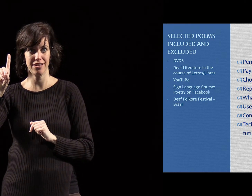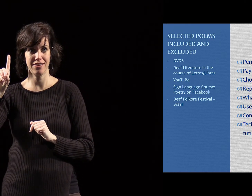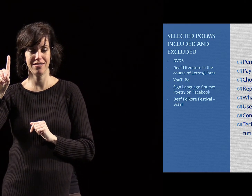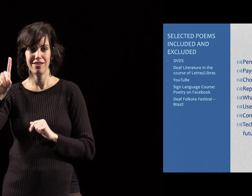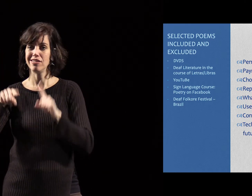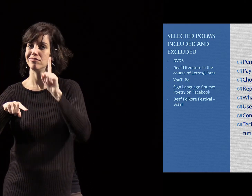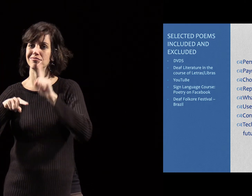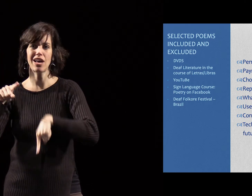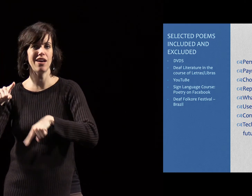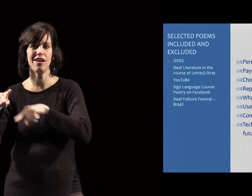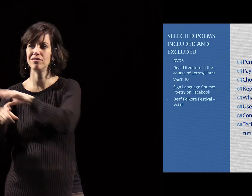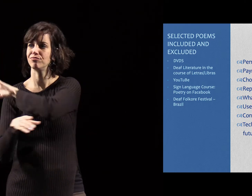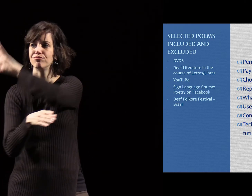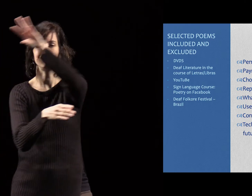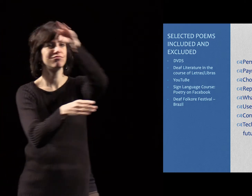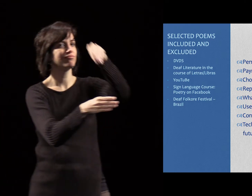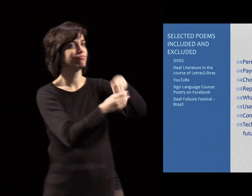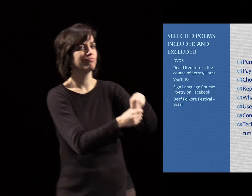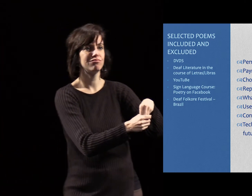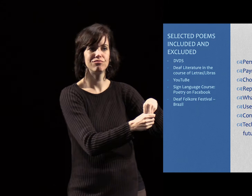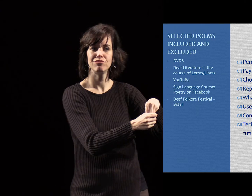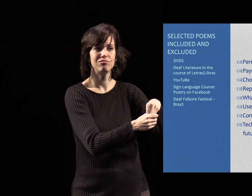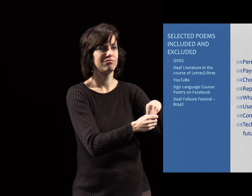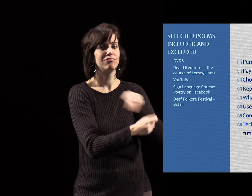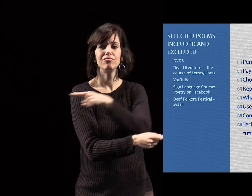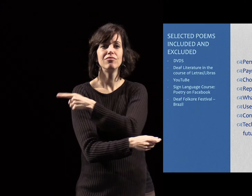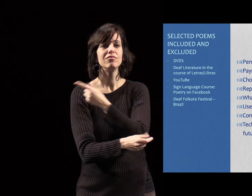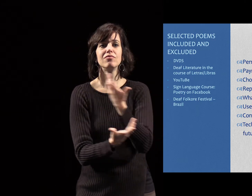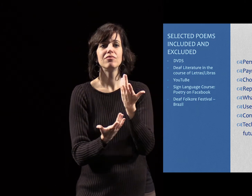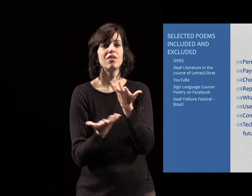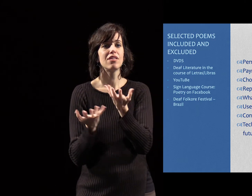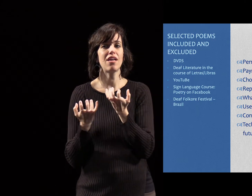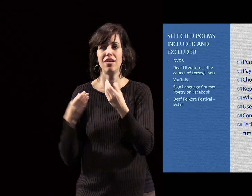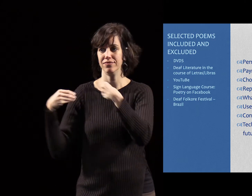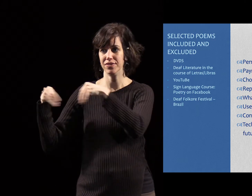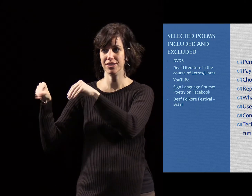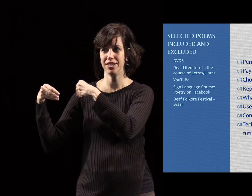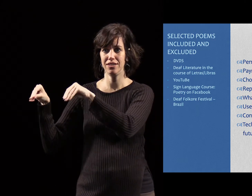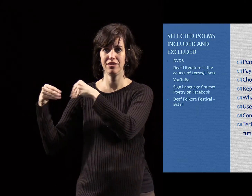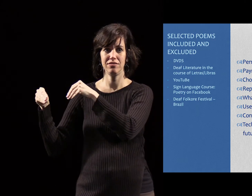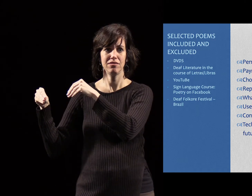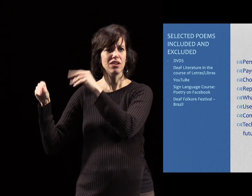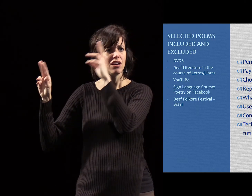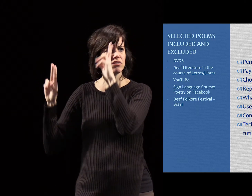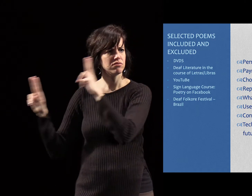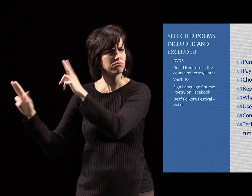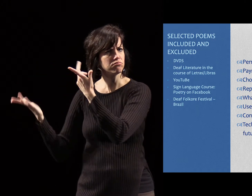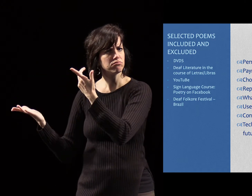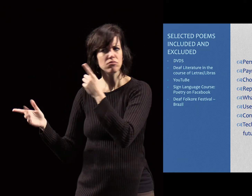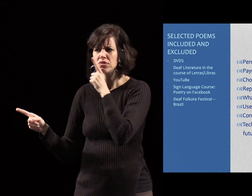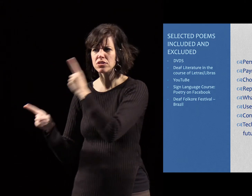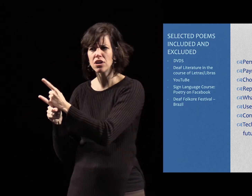Now, with a DVD, you cannot include that because of copyright issues, because they want to sell their DVDs.